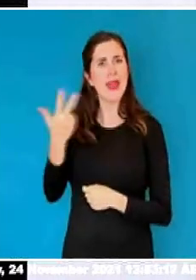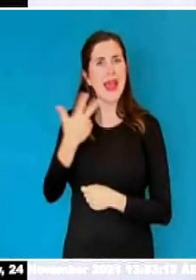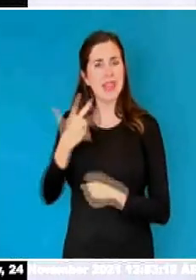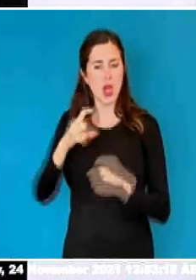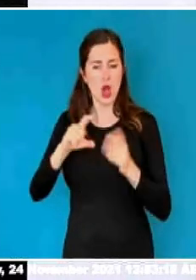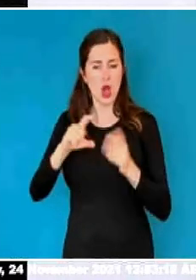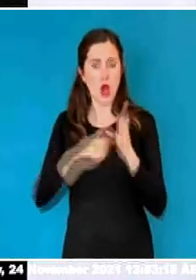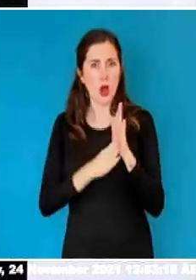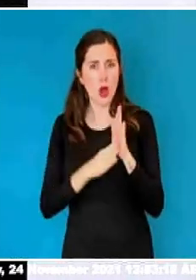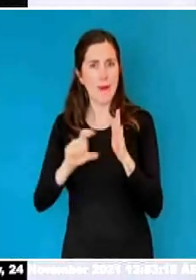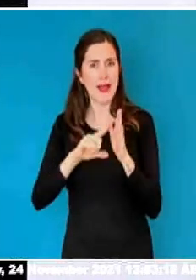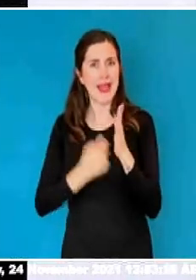Mobilisation Project.